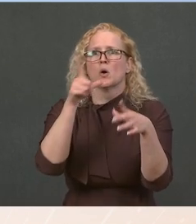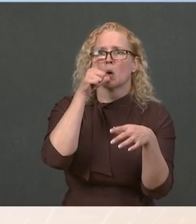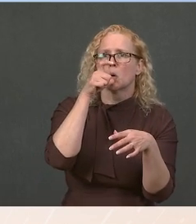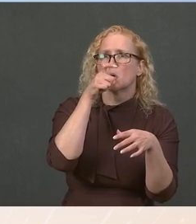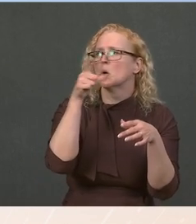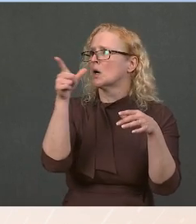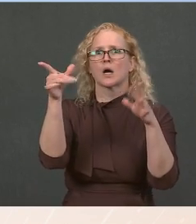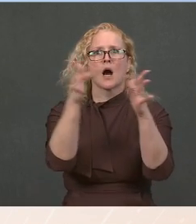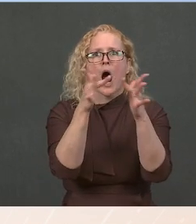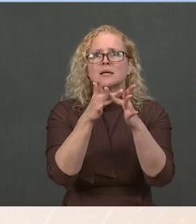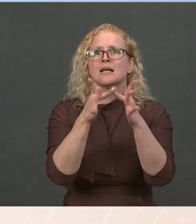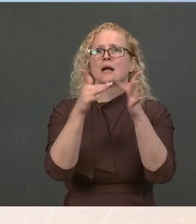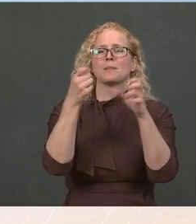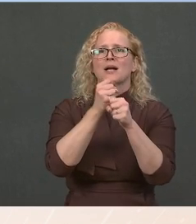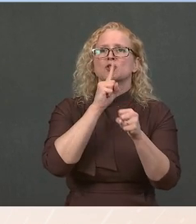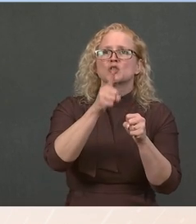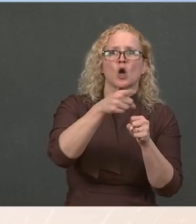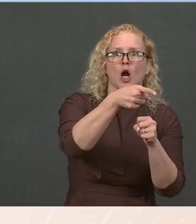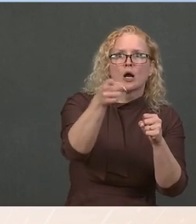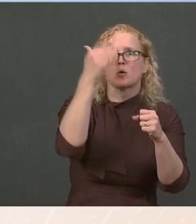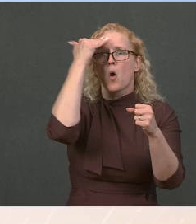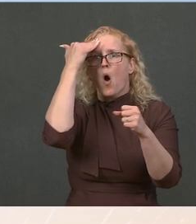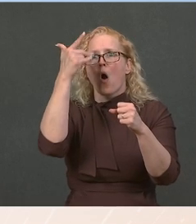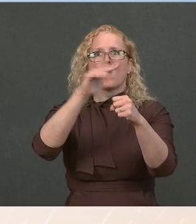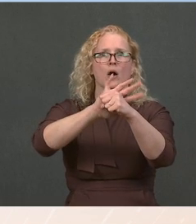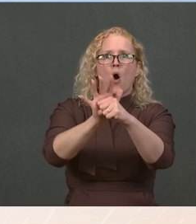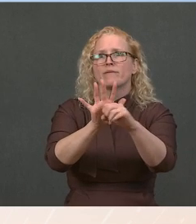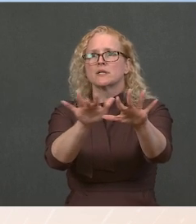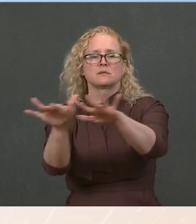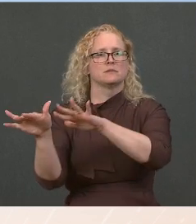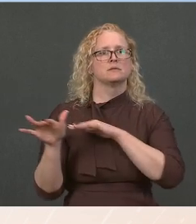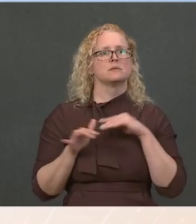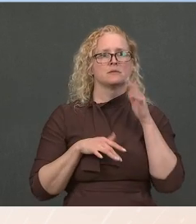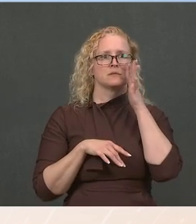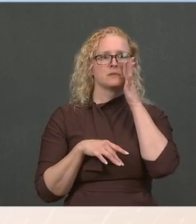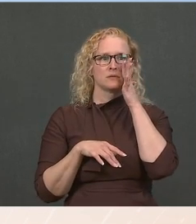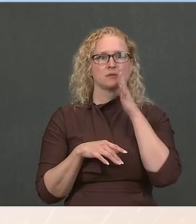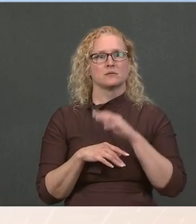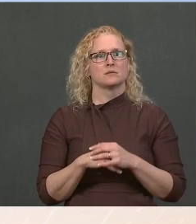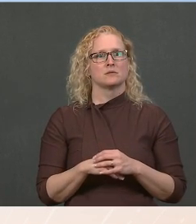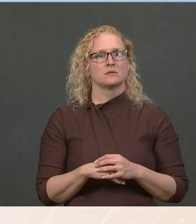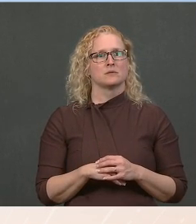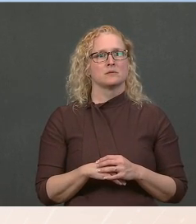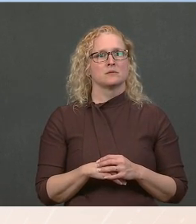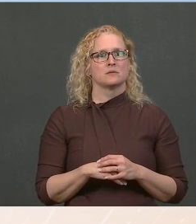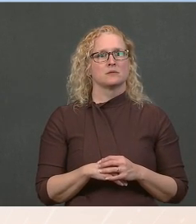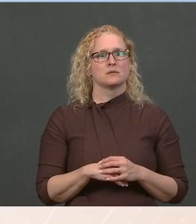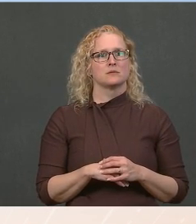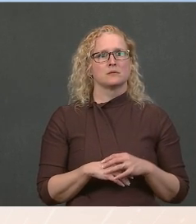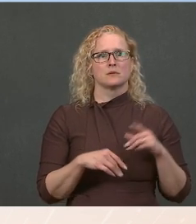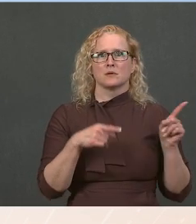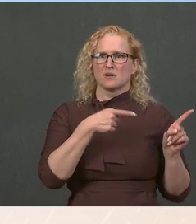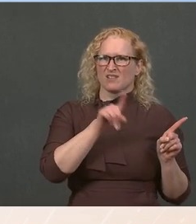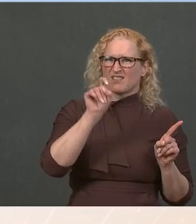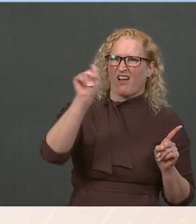our -- it is close contact -- whoever is considered by the White House Medical Unit to have close contact with one of the four --